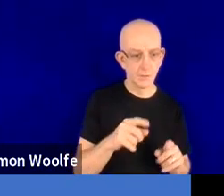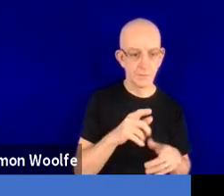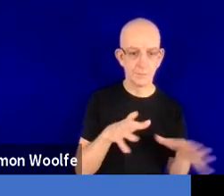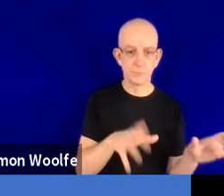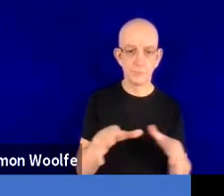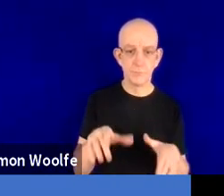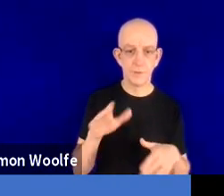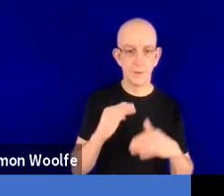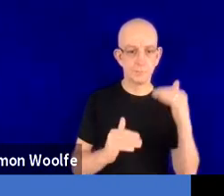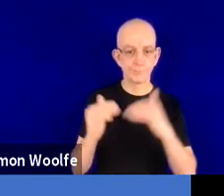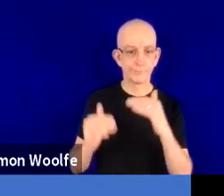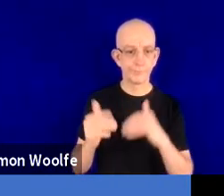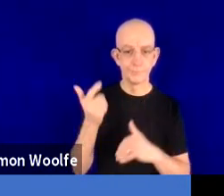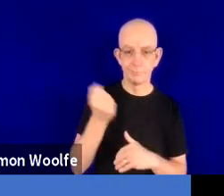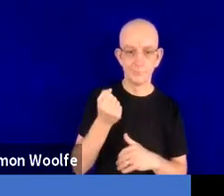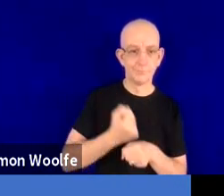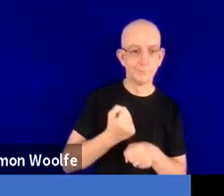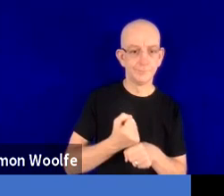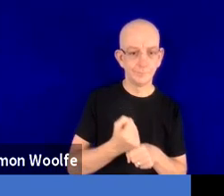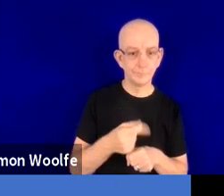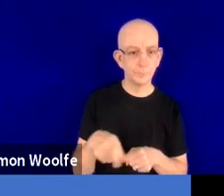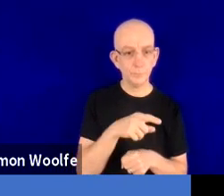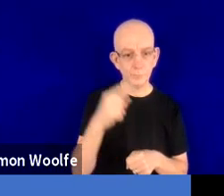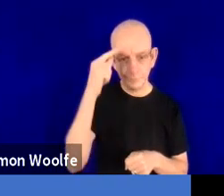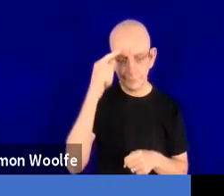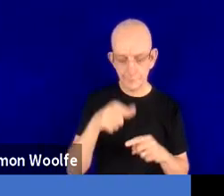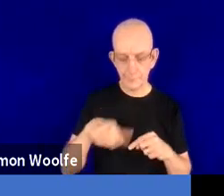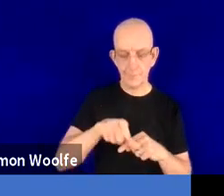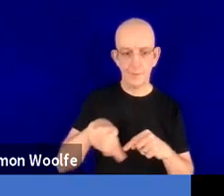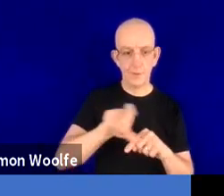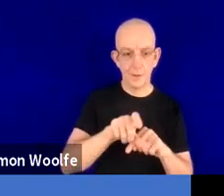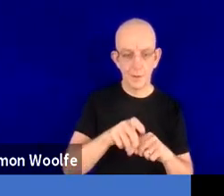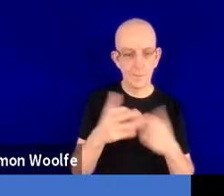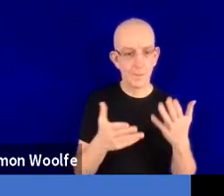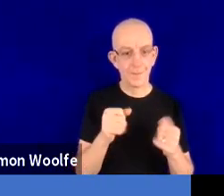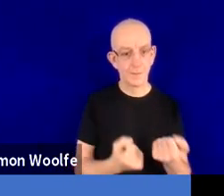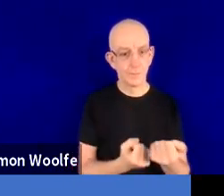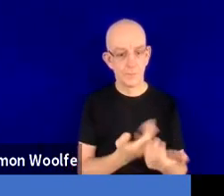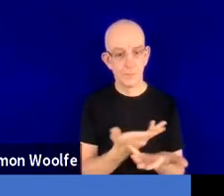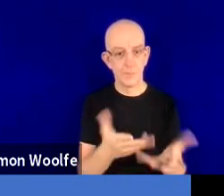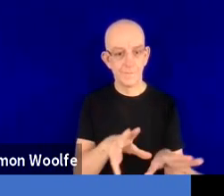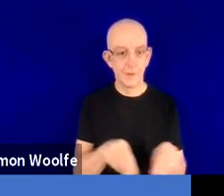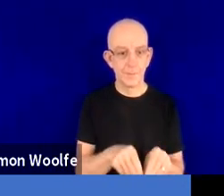by any social protection mechanism which has been some of the most impacted during the Covid 19 crisis